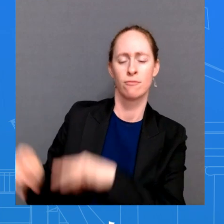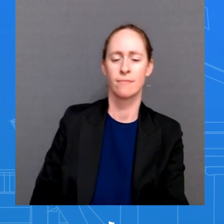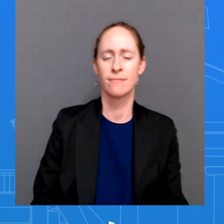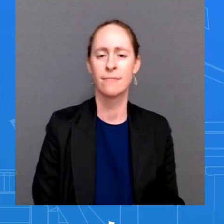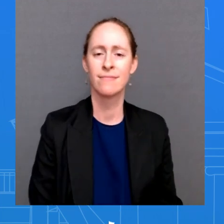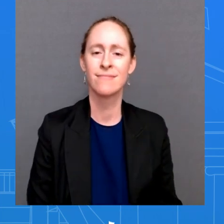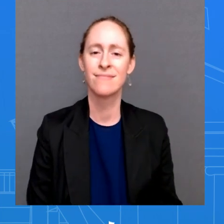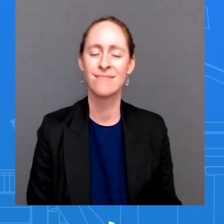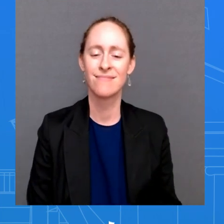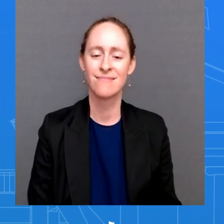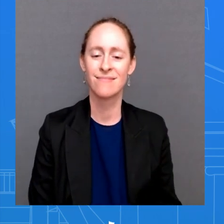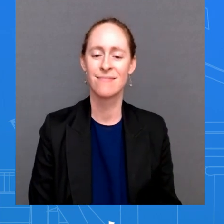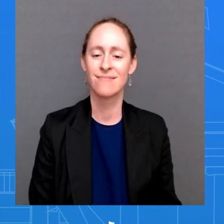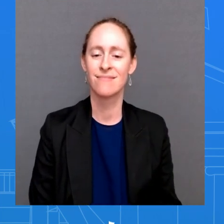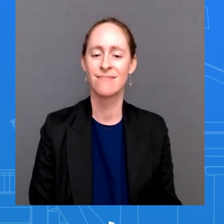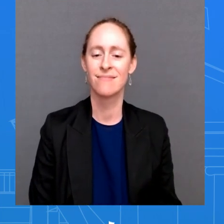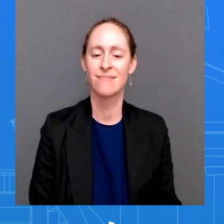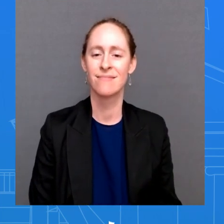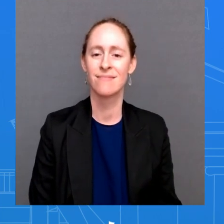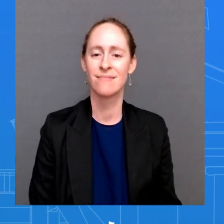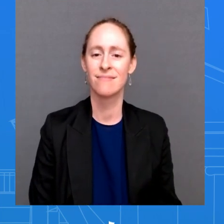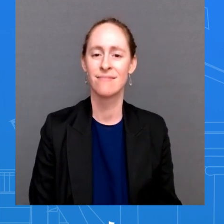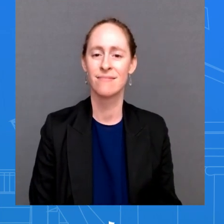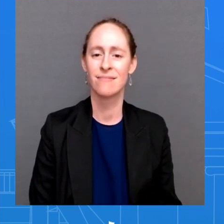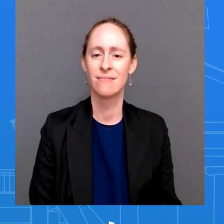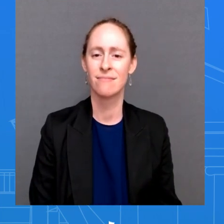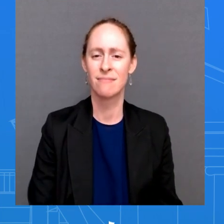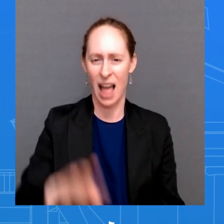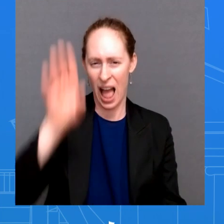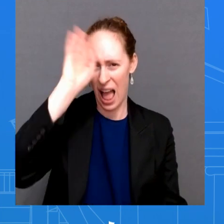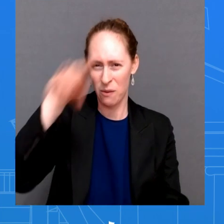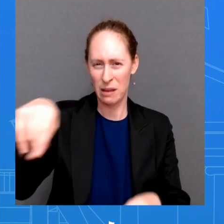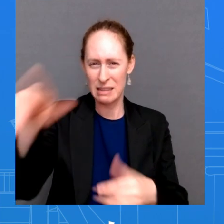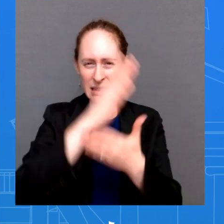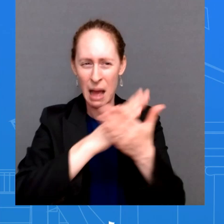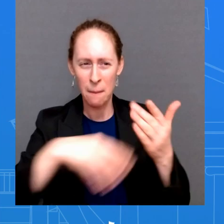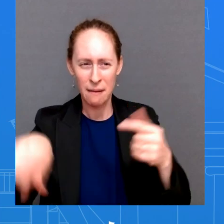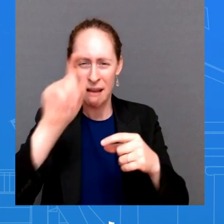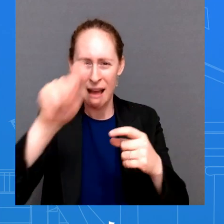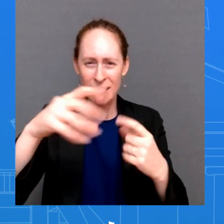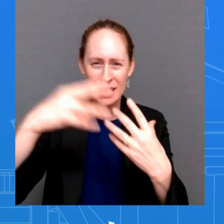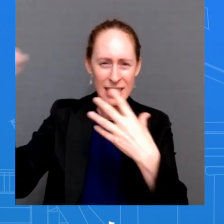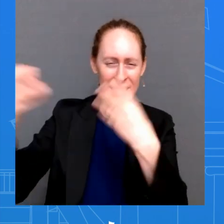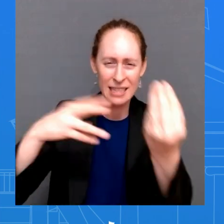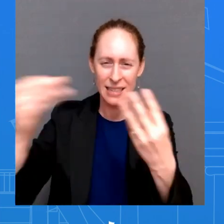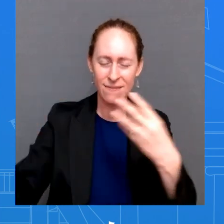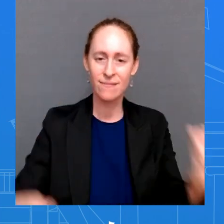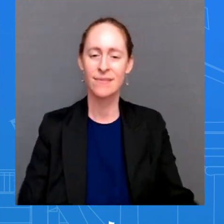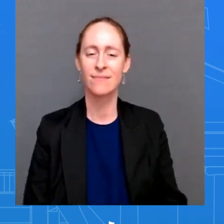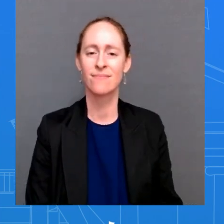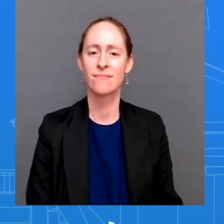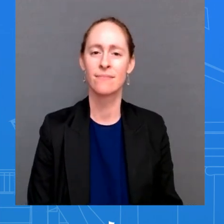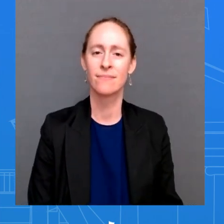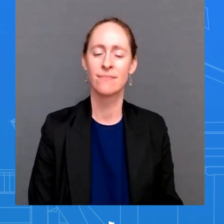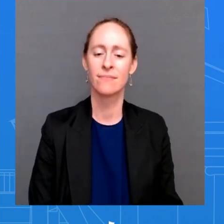Ms. Jean-Pierre: I know people are leaving. The Press: All right. Very quickly, where are the deliberations on a national emergency with respect to abortion rights?